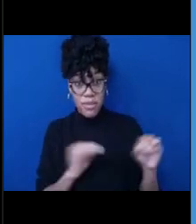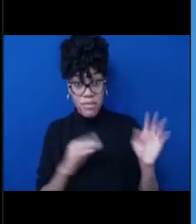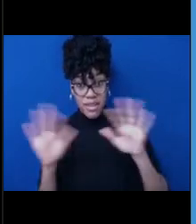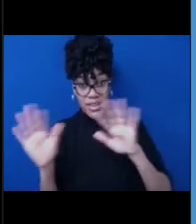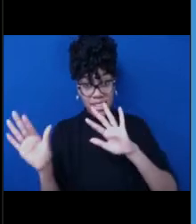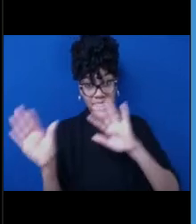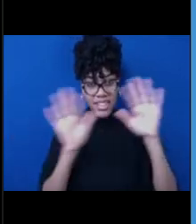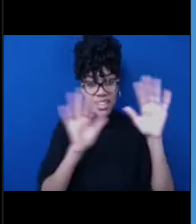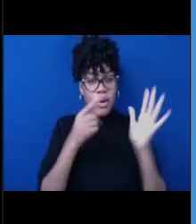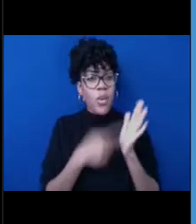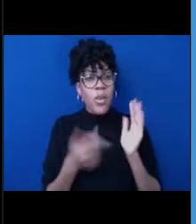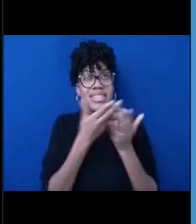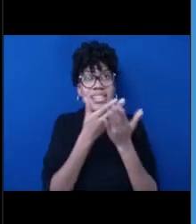[Kathy] Theodore says, "The sun."